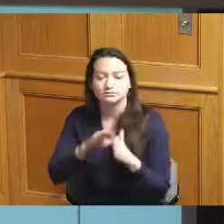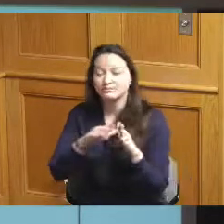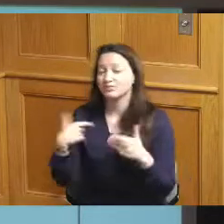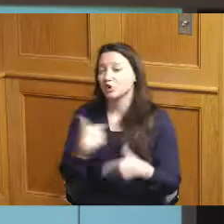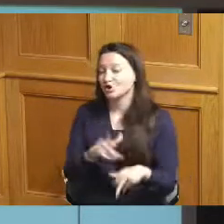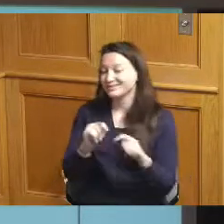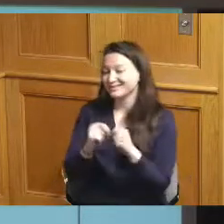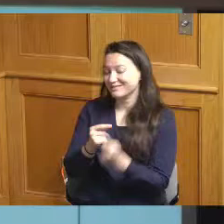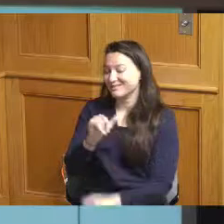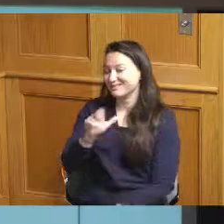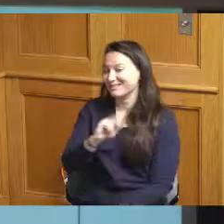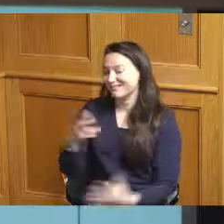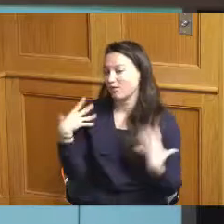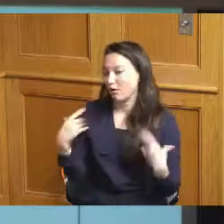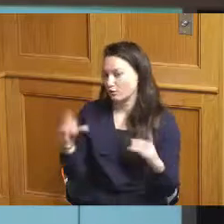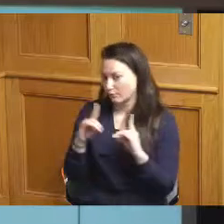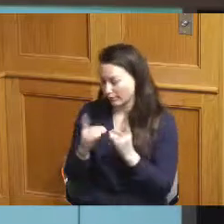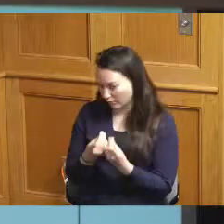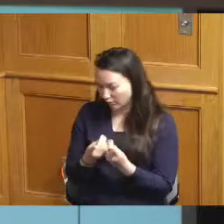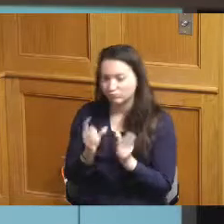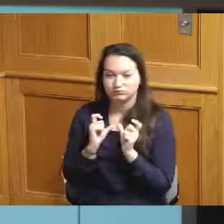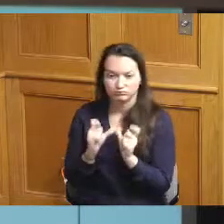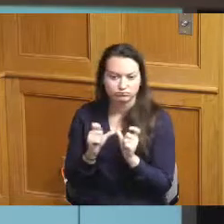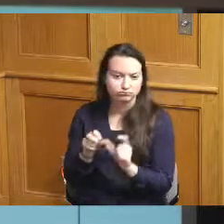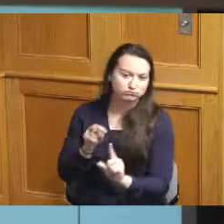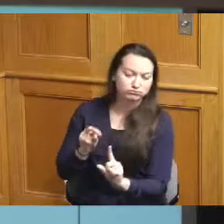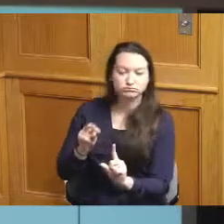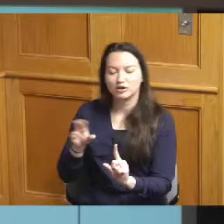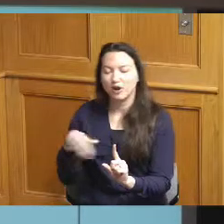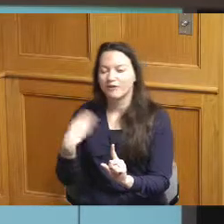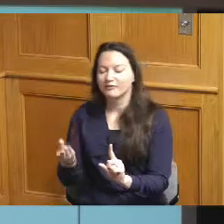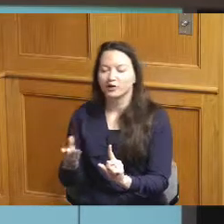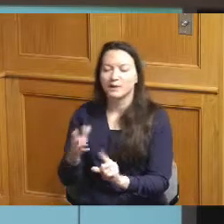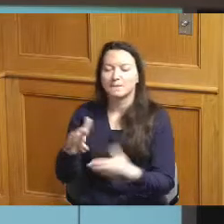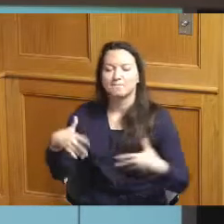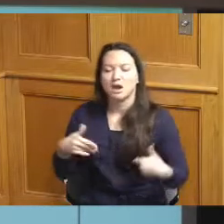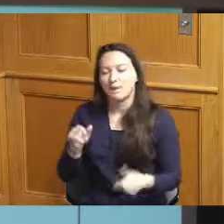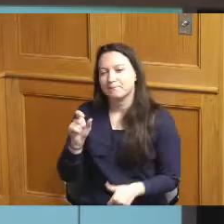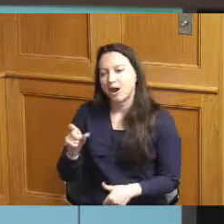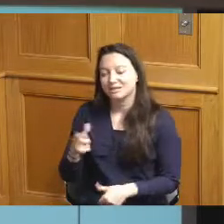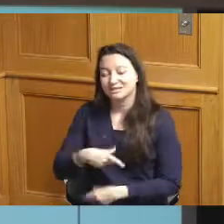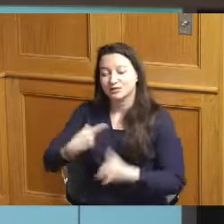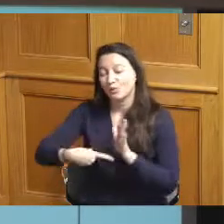team the Cincinnati Health Department continues to offer monkeypox vaccine one day a week we